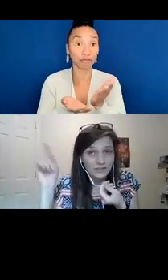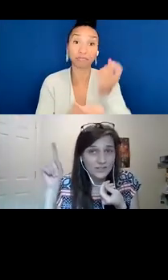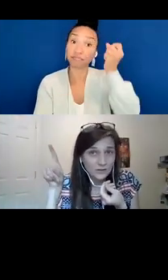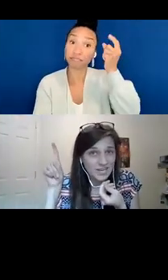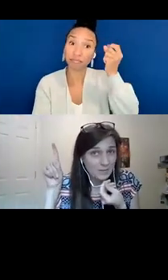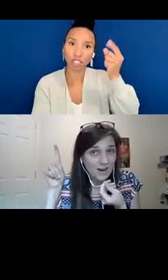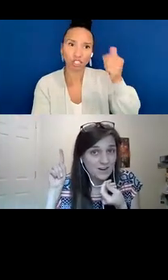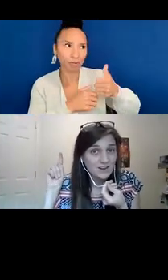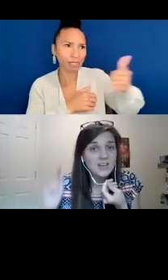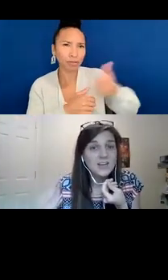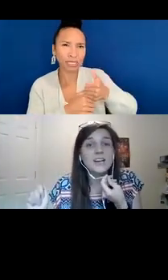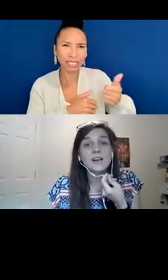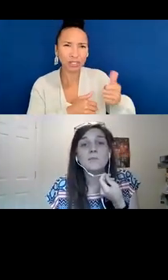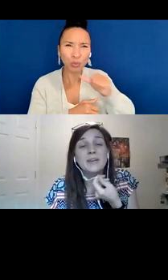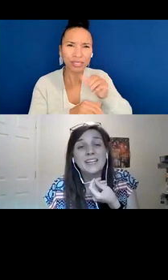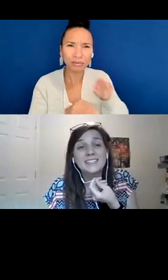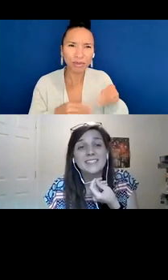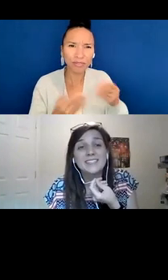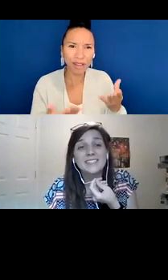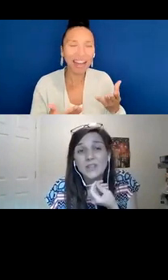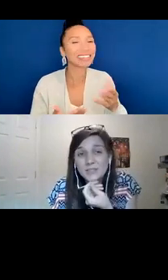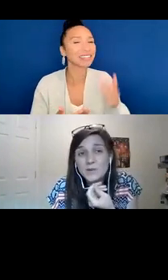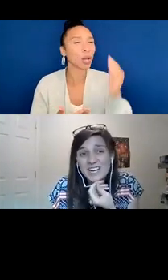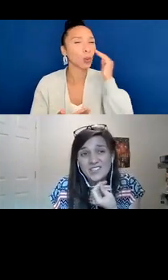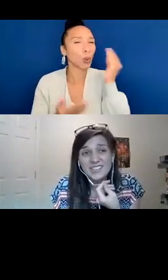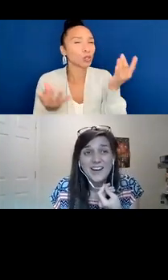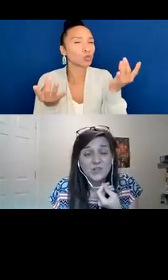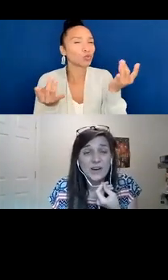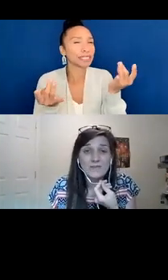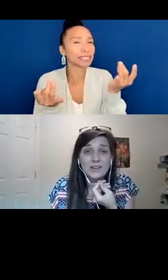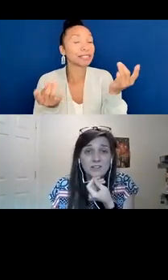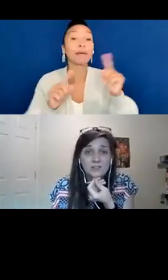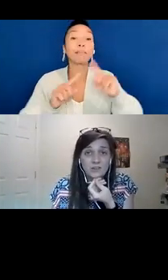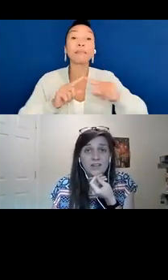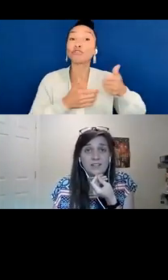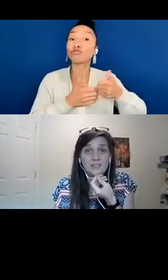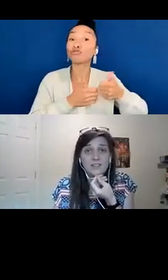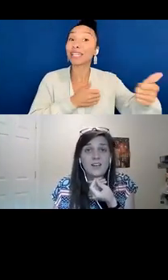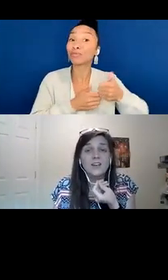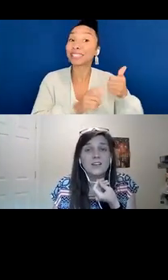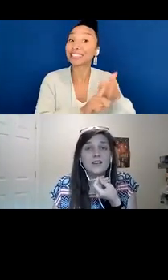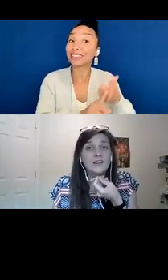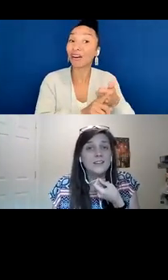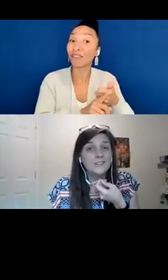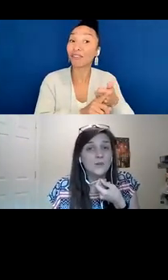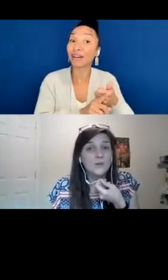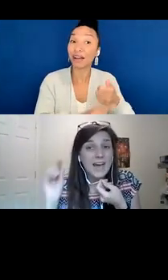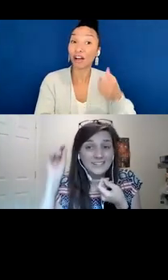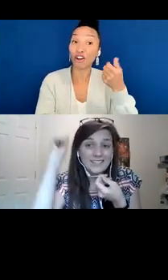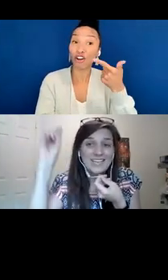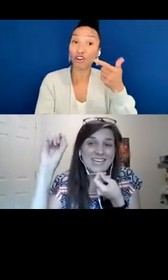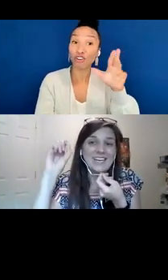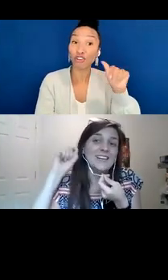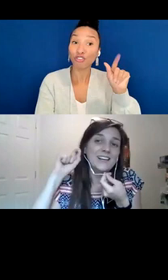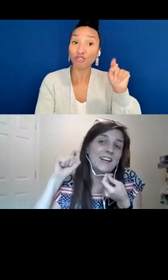is the tricky part. Because the transportation is not a grant-funded service. So that's the key.